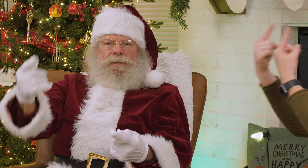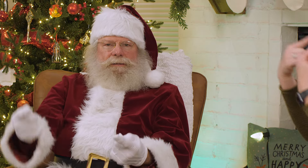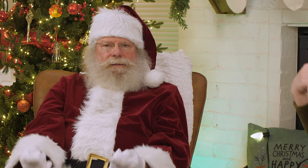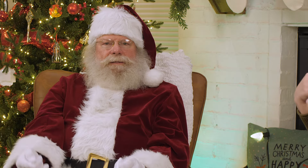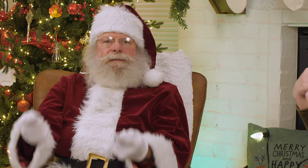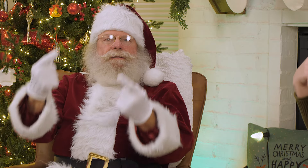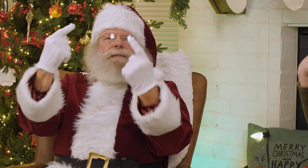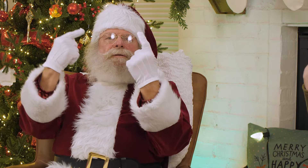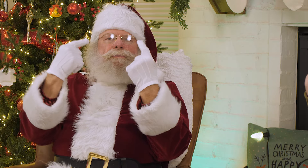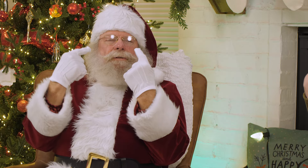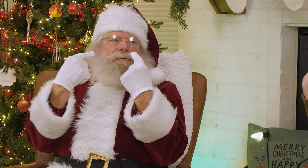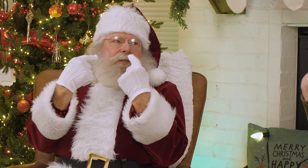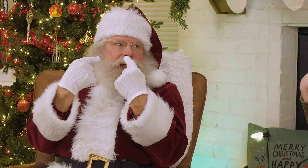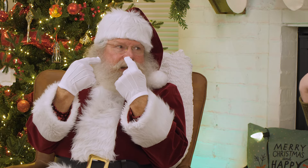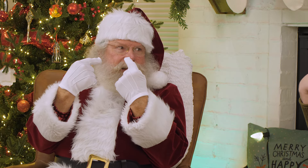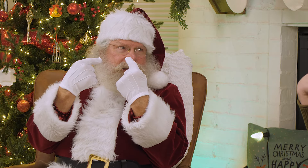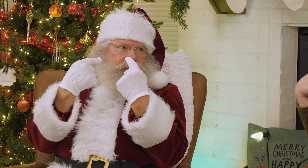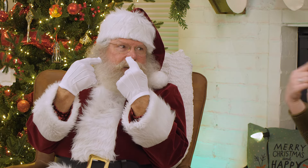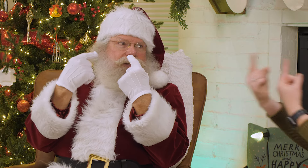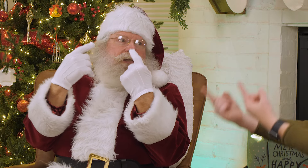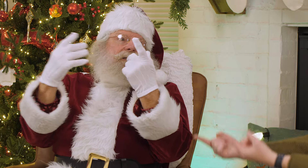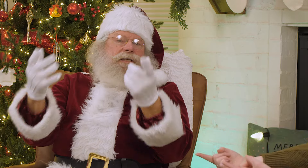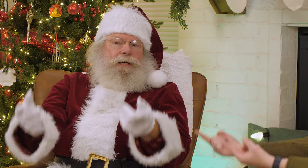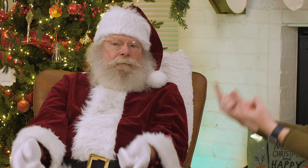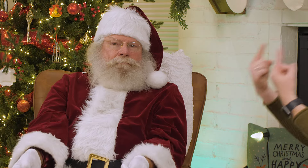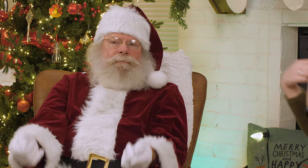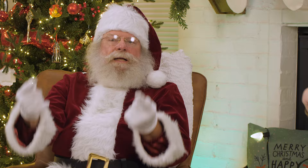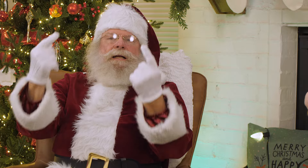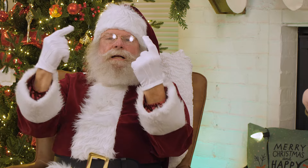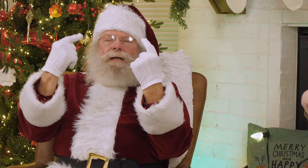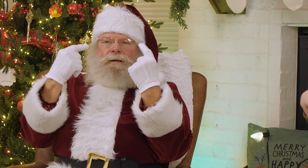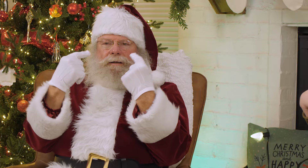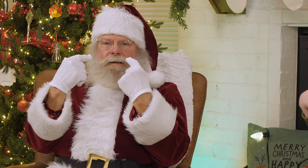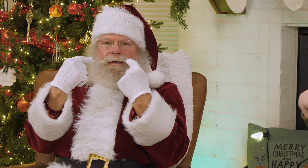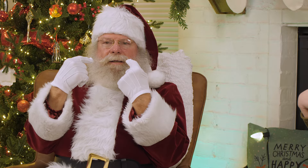But in real sign language. Yes. Come, come.